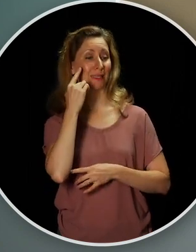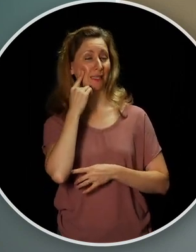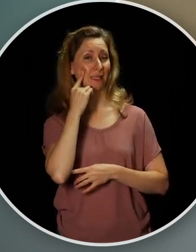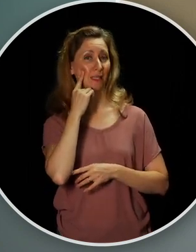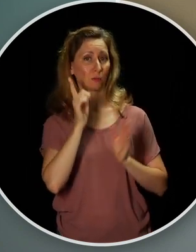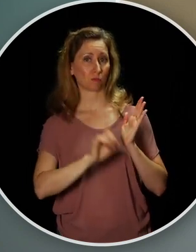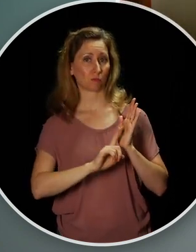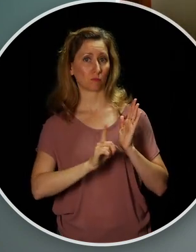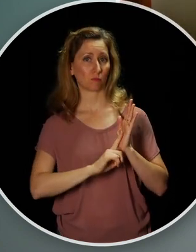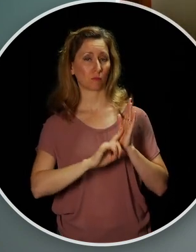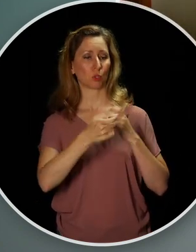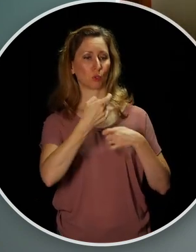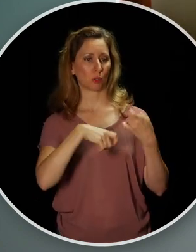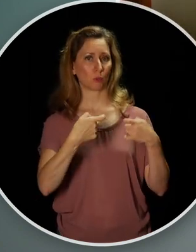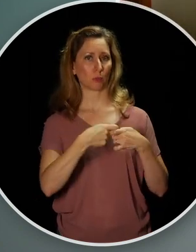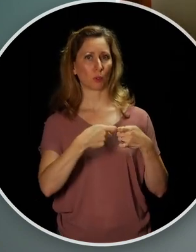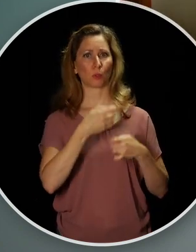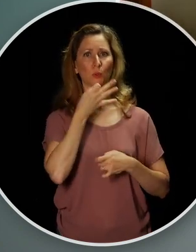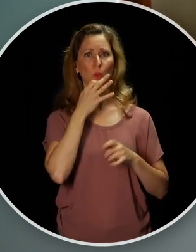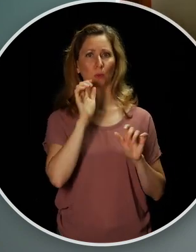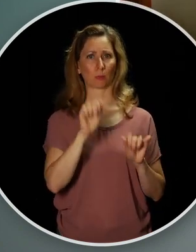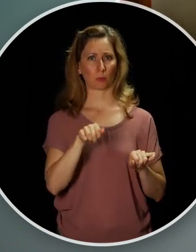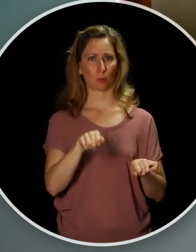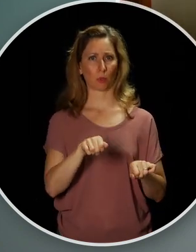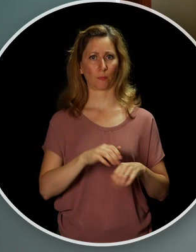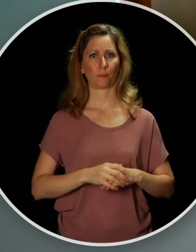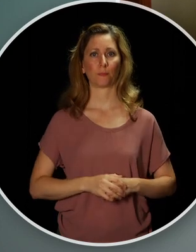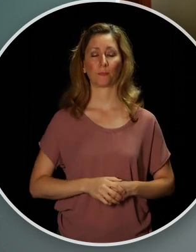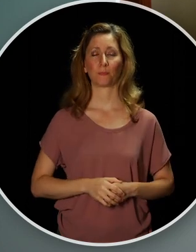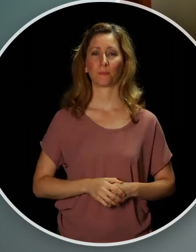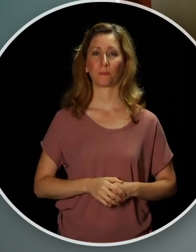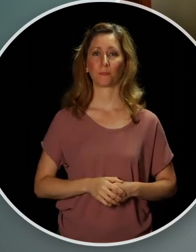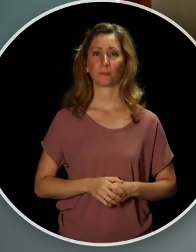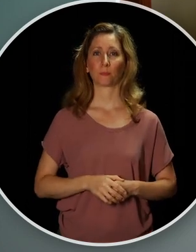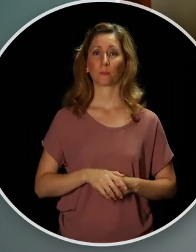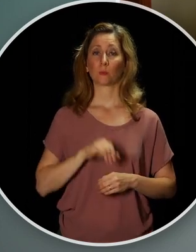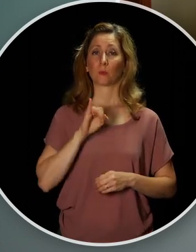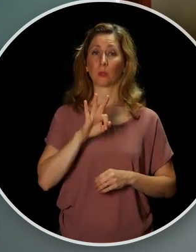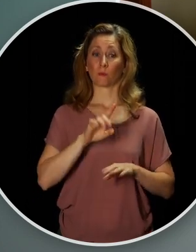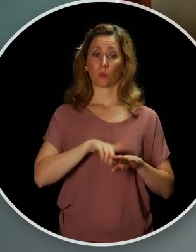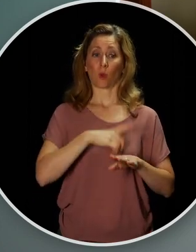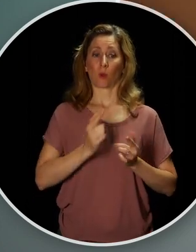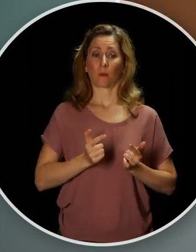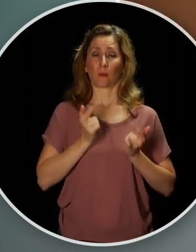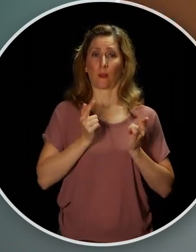put a new battery in as soon as possible. If your long-life smoke alarm chirps,